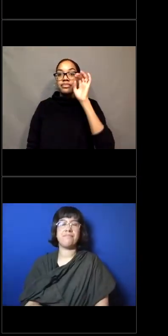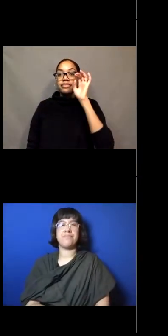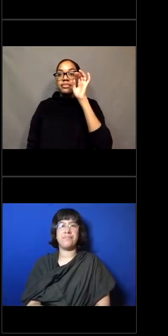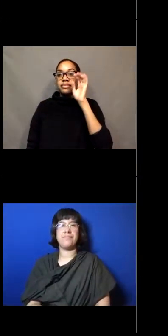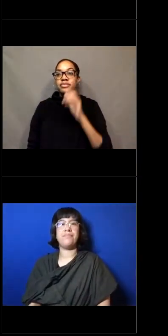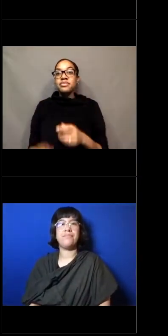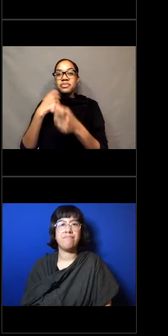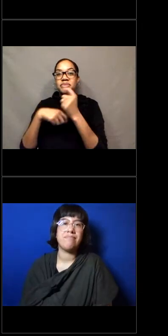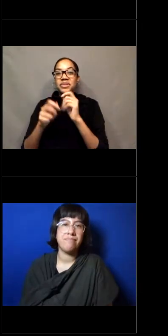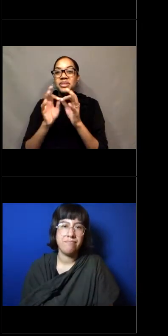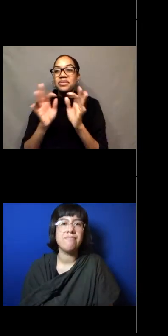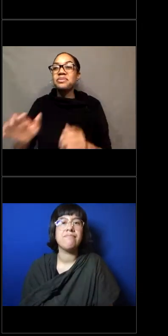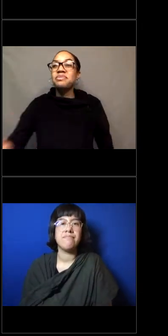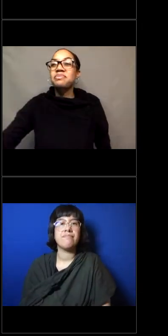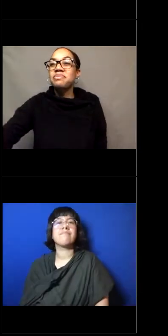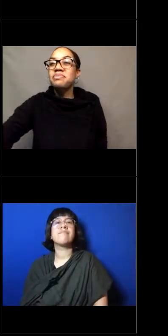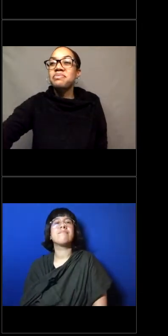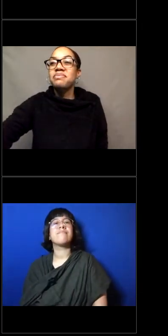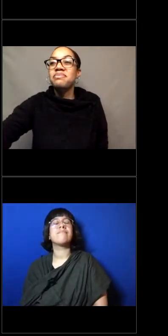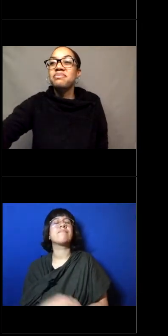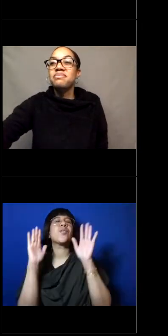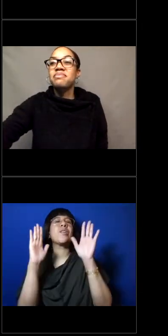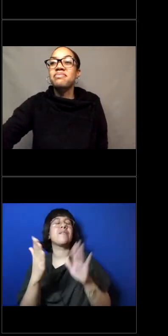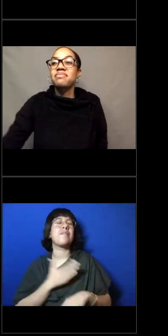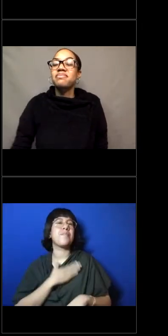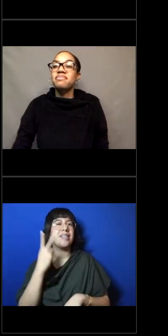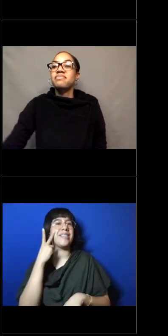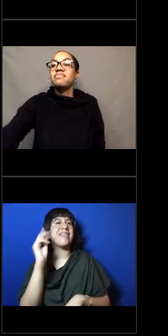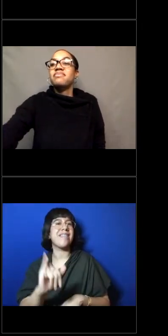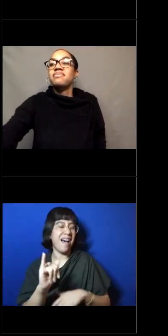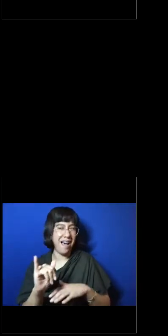[Grace] Excellent. Well, I'm glad that we got to see that because it was something I haven't seen before.